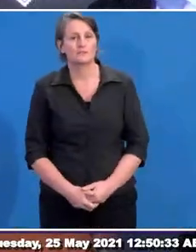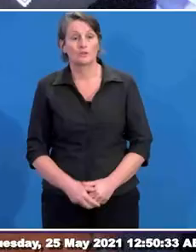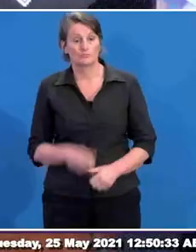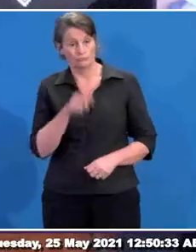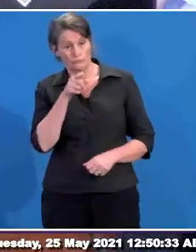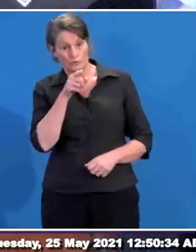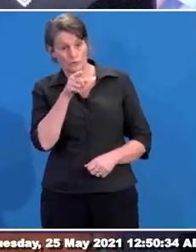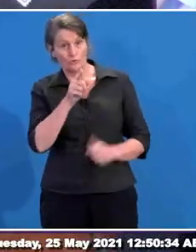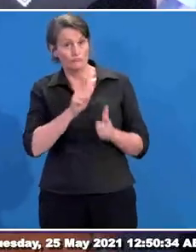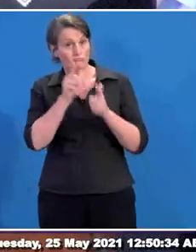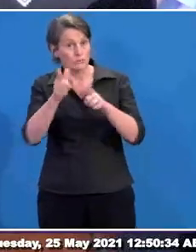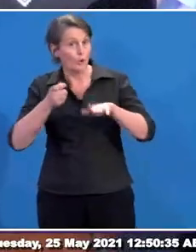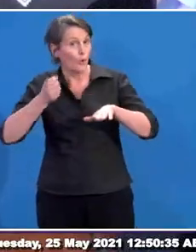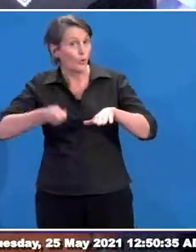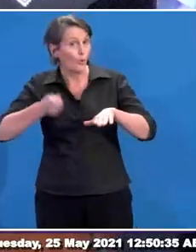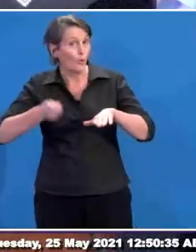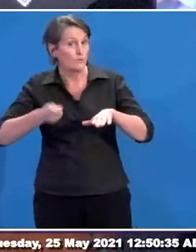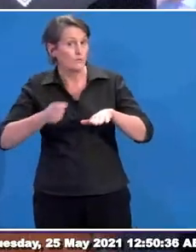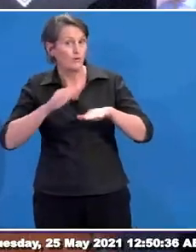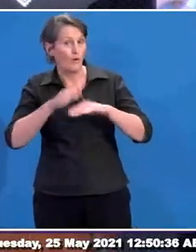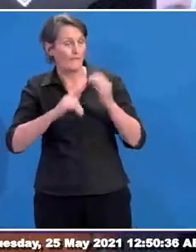Court in relation to SP2.